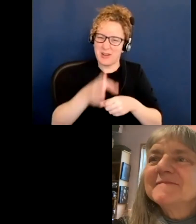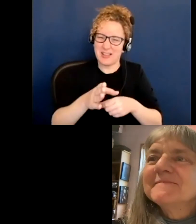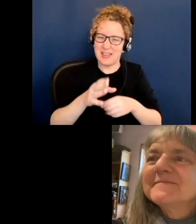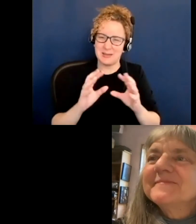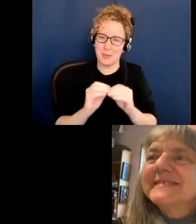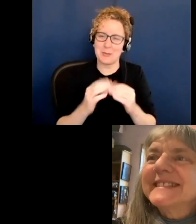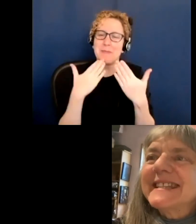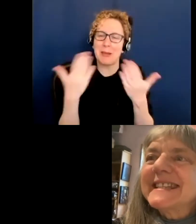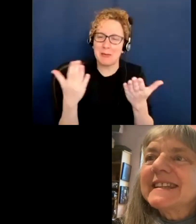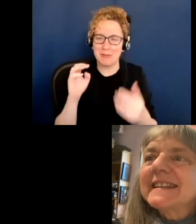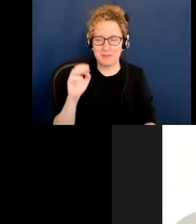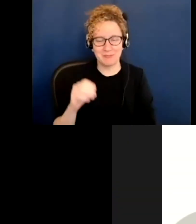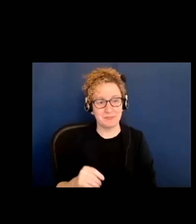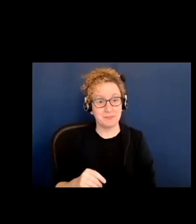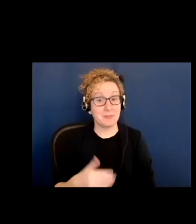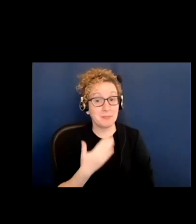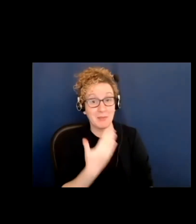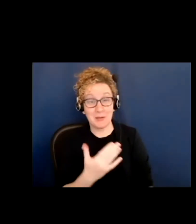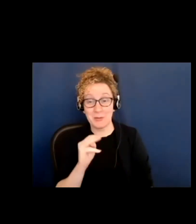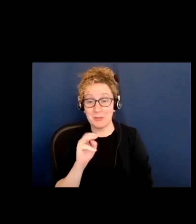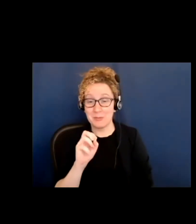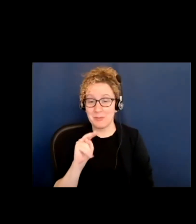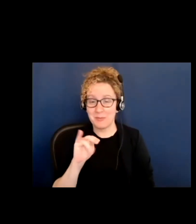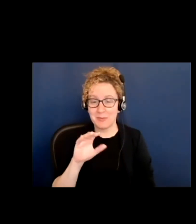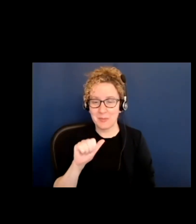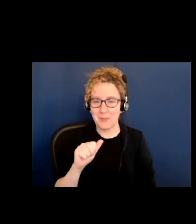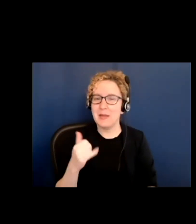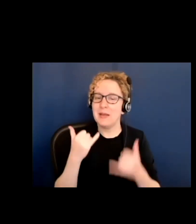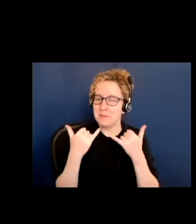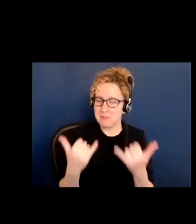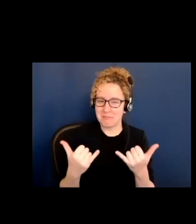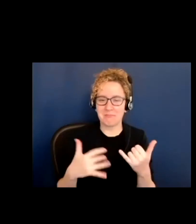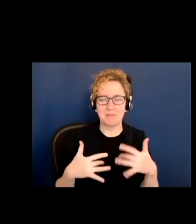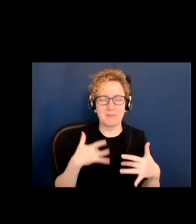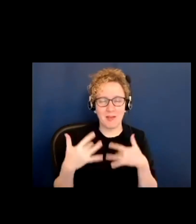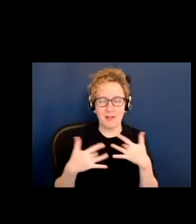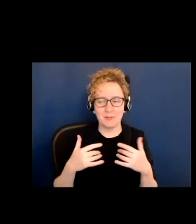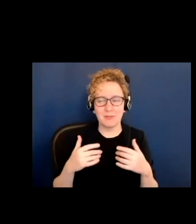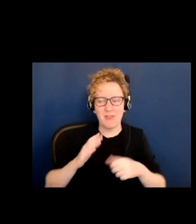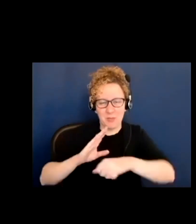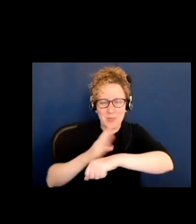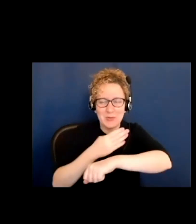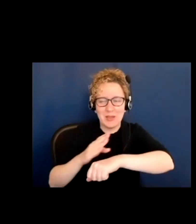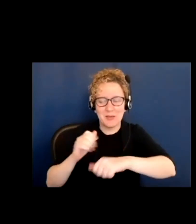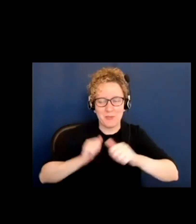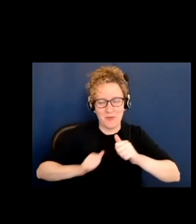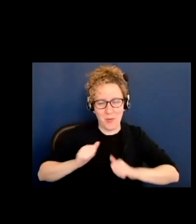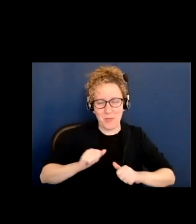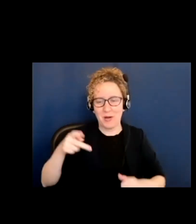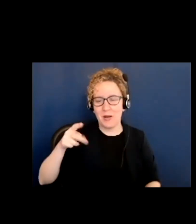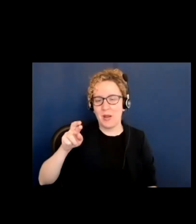And now -- I am excited to have our music performer Precious Perez